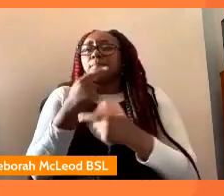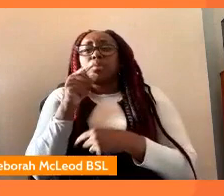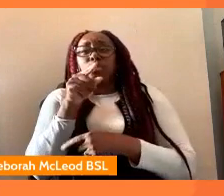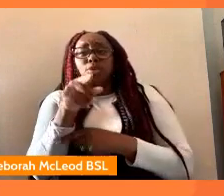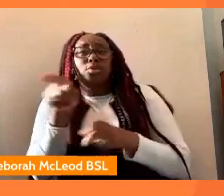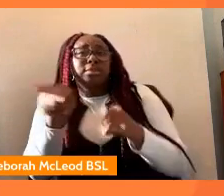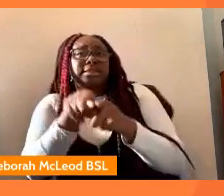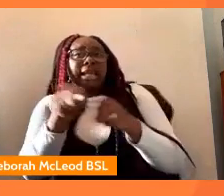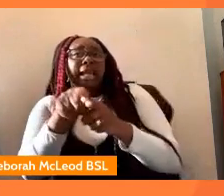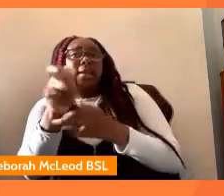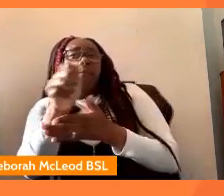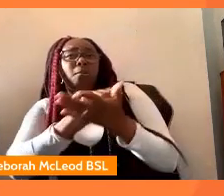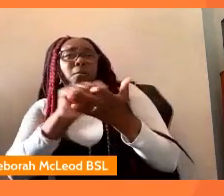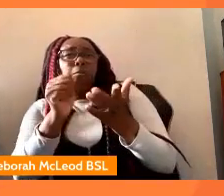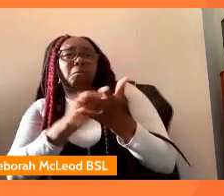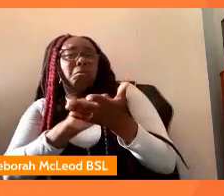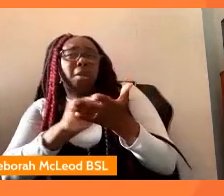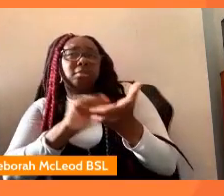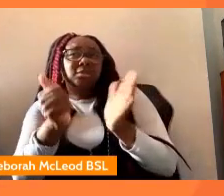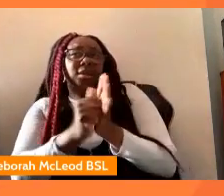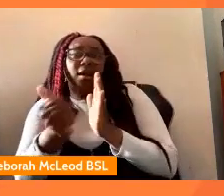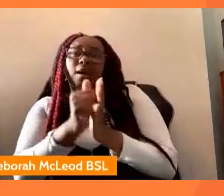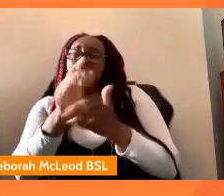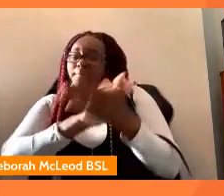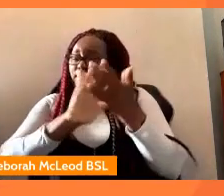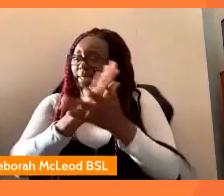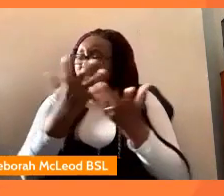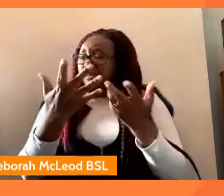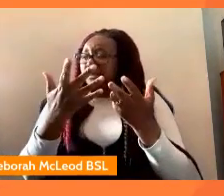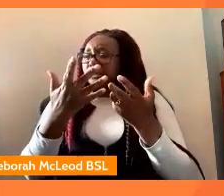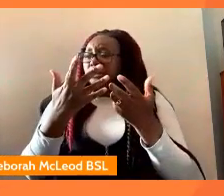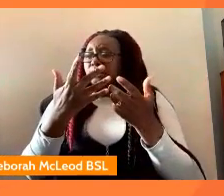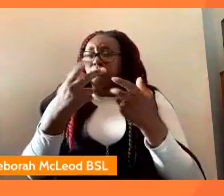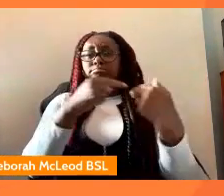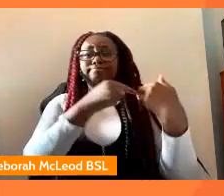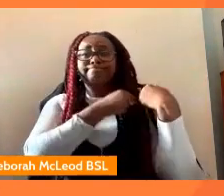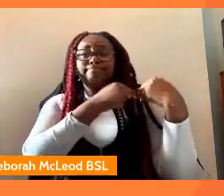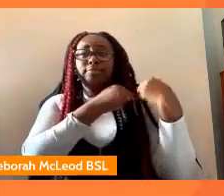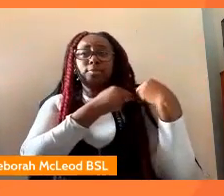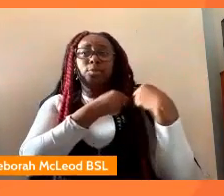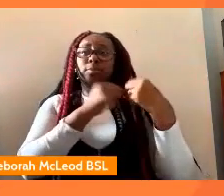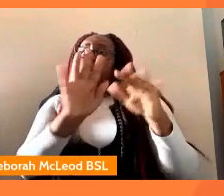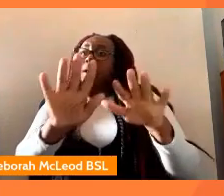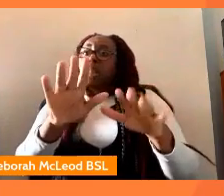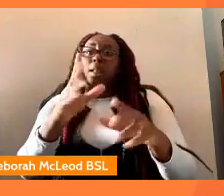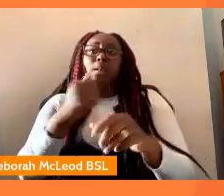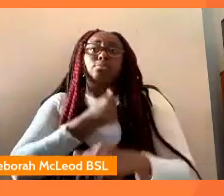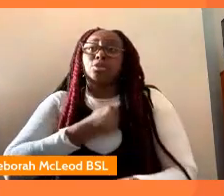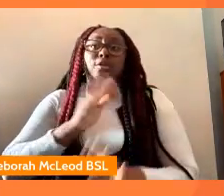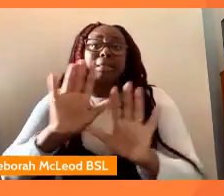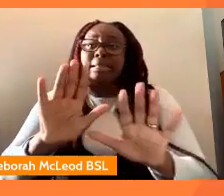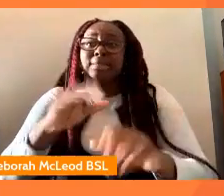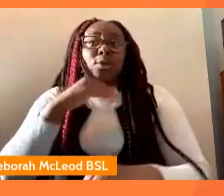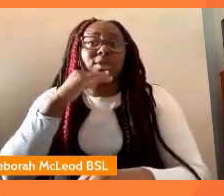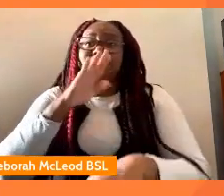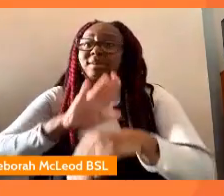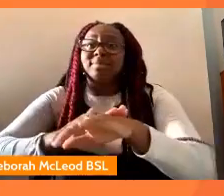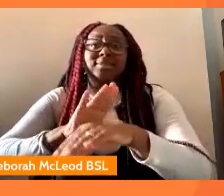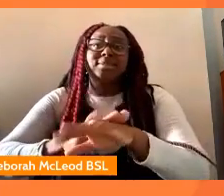suddenly taking responsibility and it's a lot of burden. I am so sorry, because we are out of time and I think we want